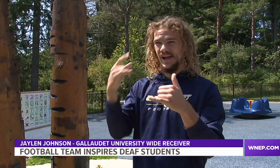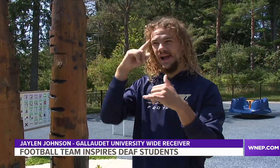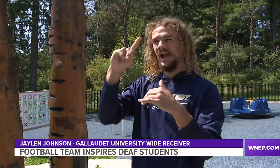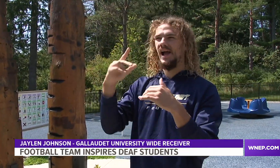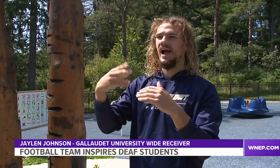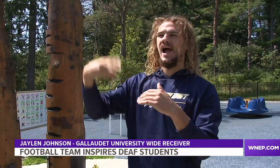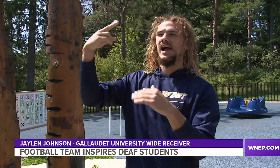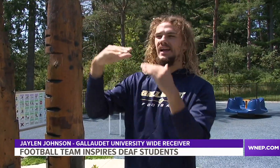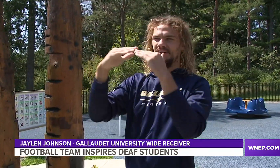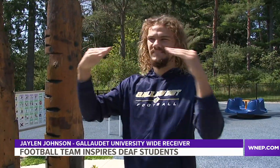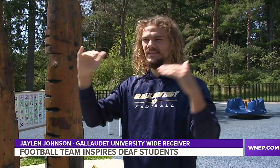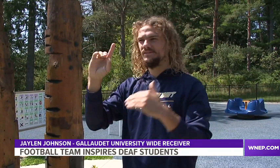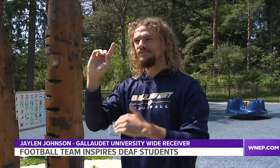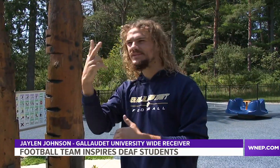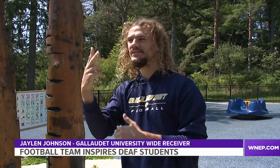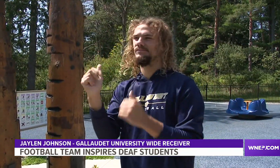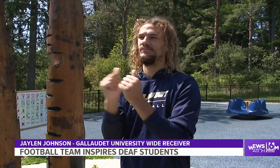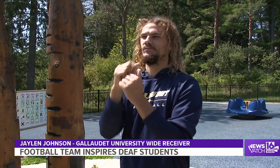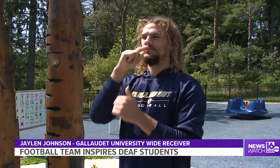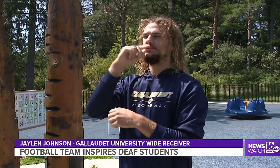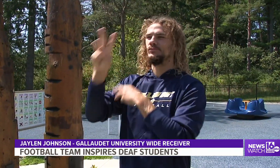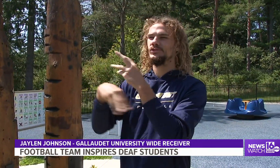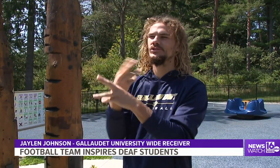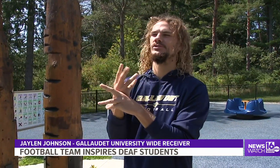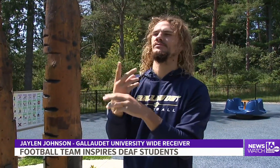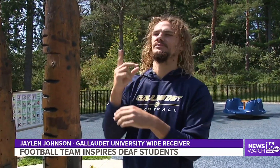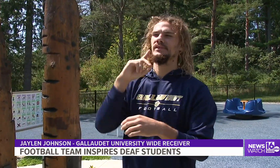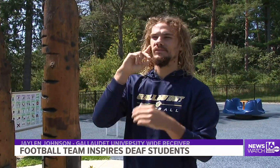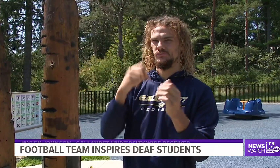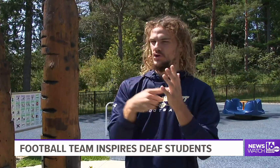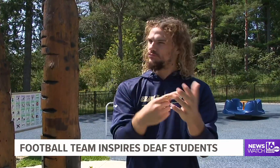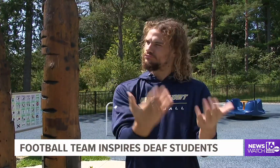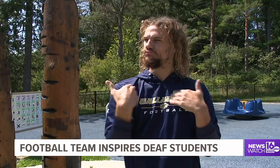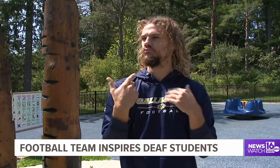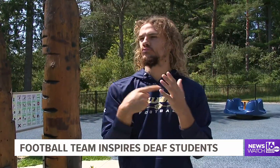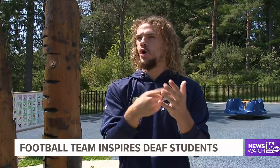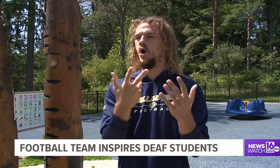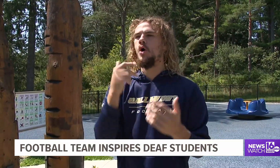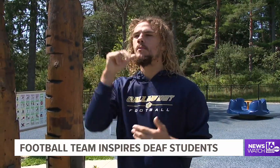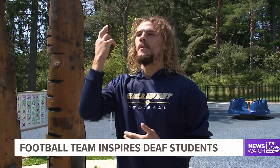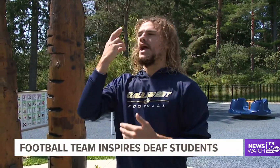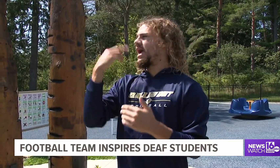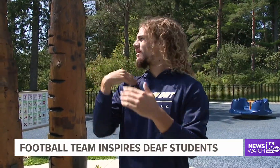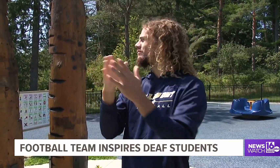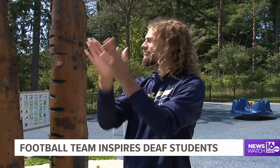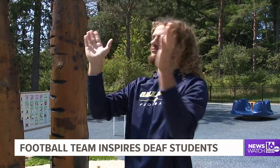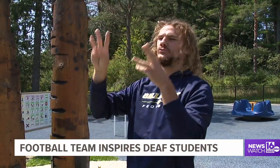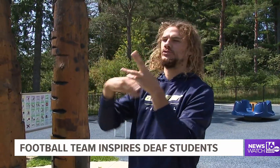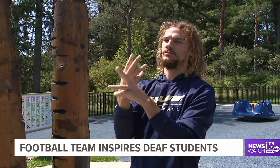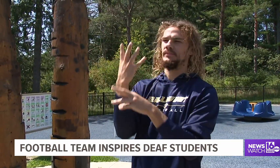with the hearing world, the deaf world. We can show them that there's an opportunity for anyone to come out and playr